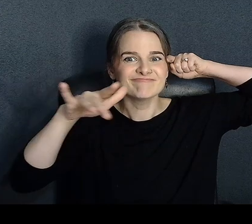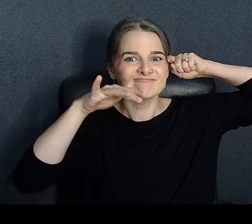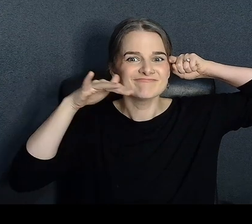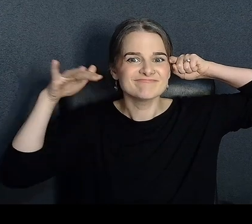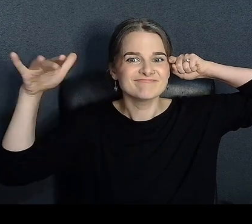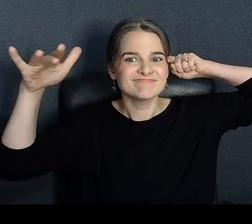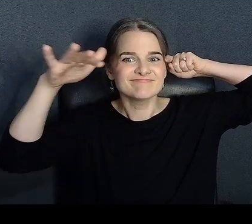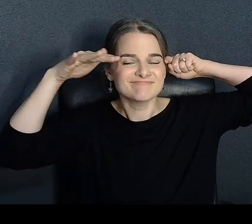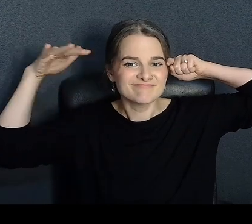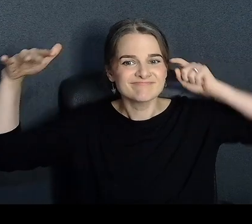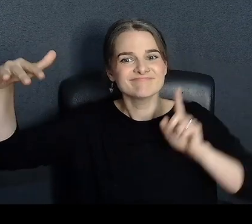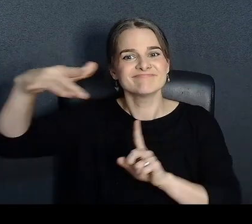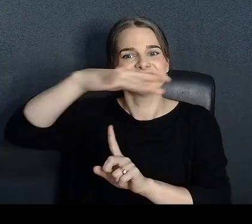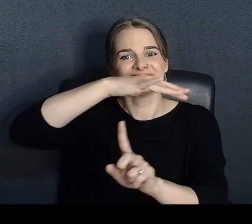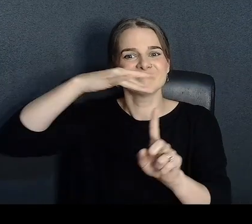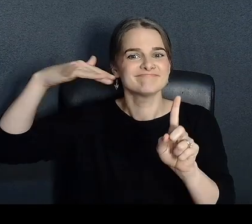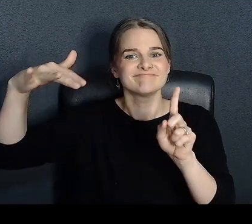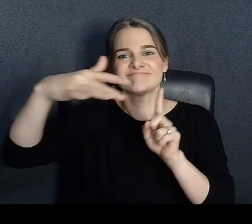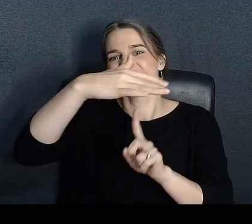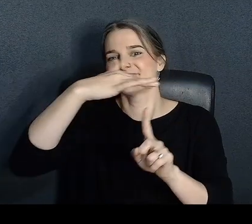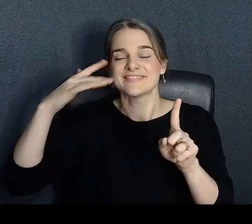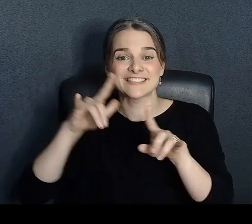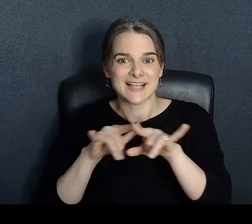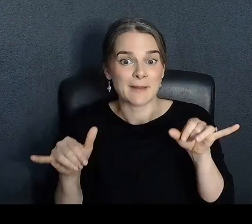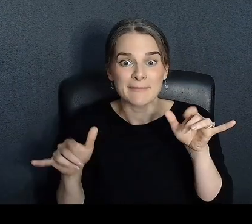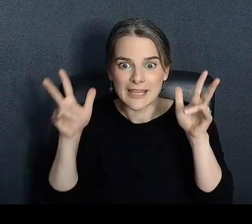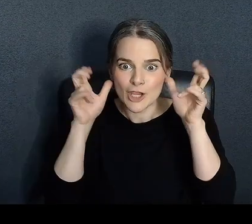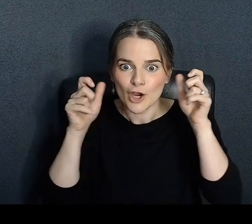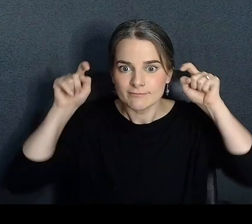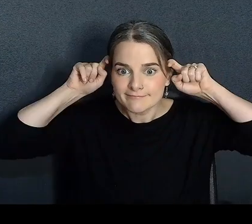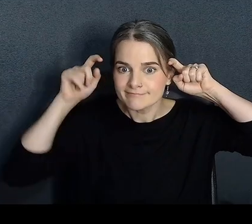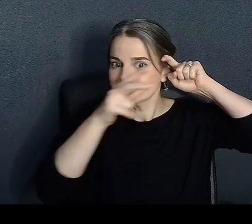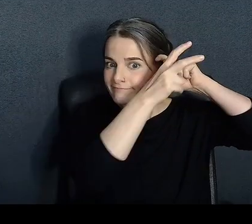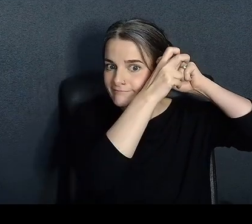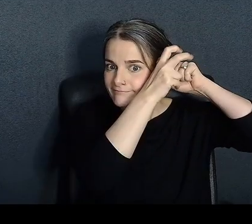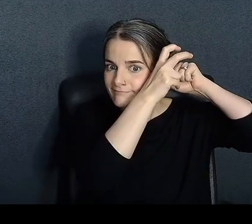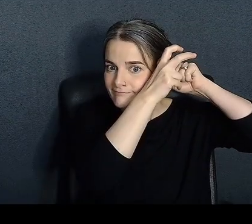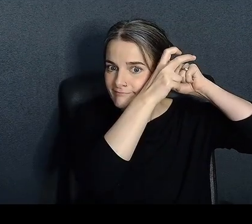So this creates a vibration in that bone there.